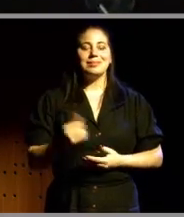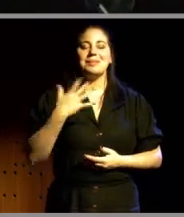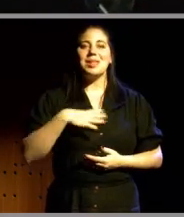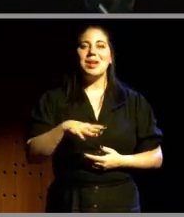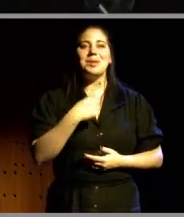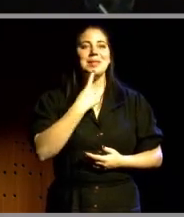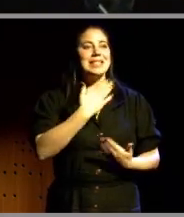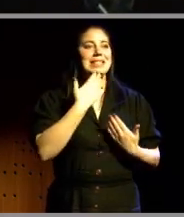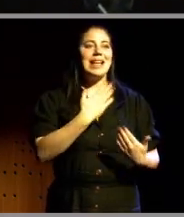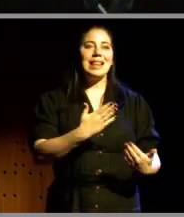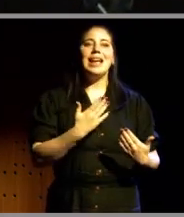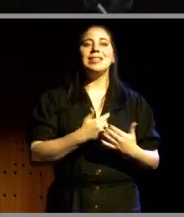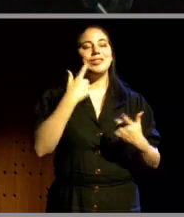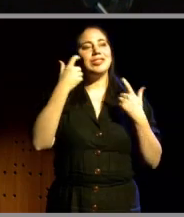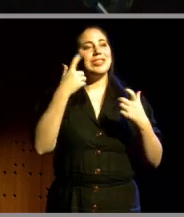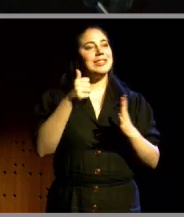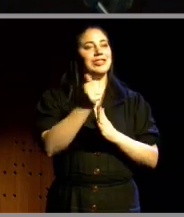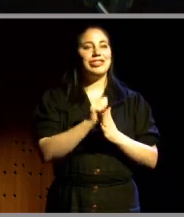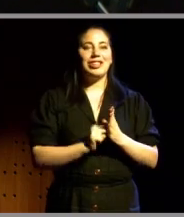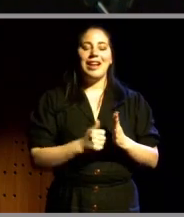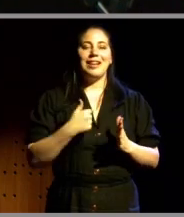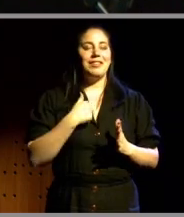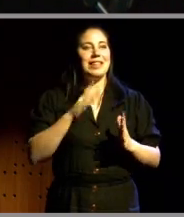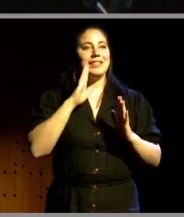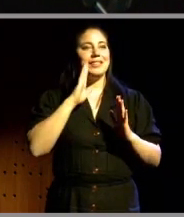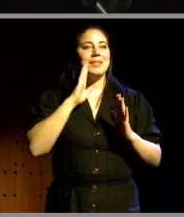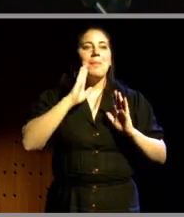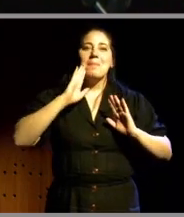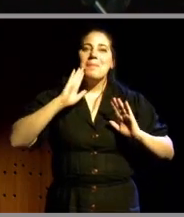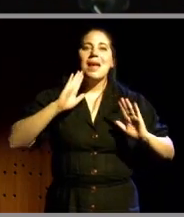Australia for this great opportunity.